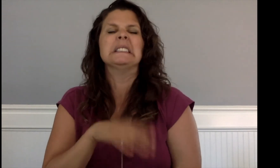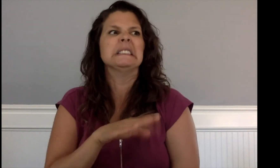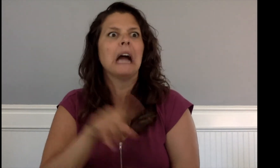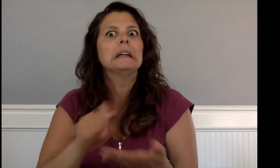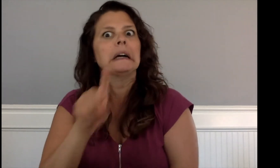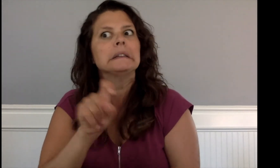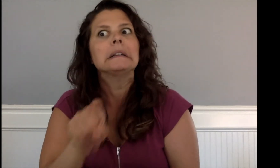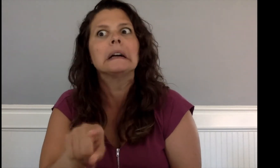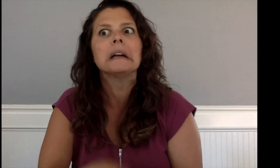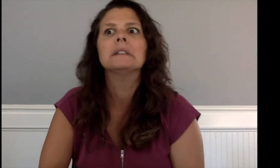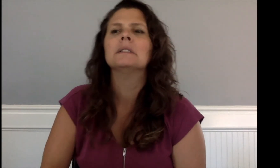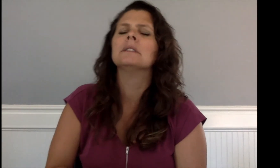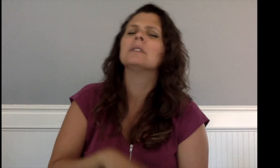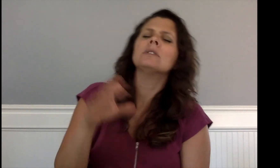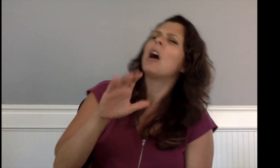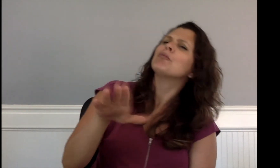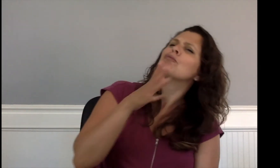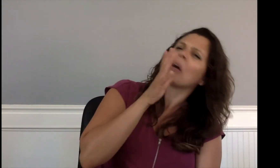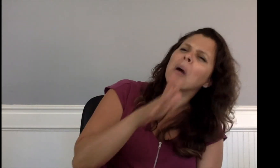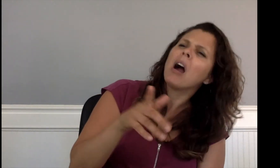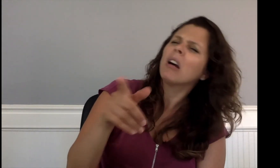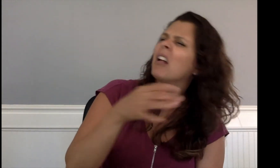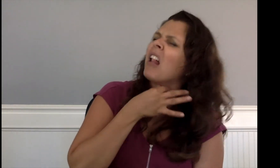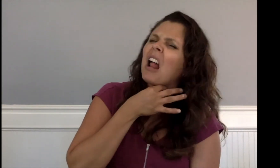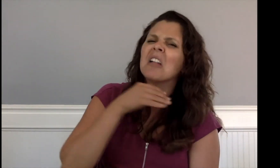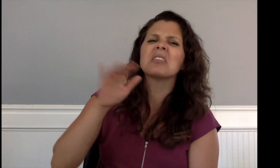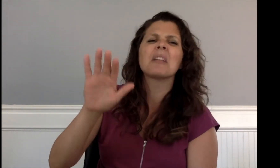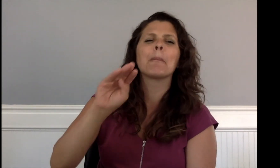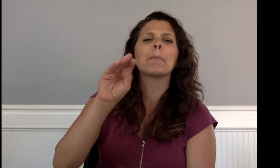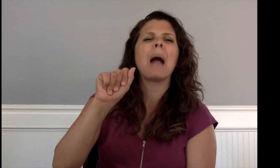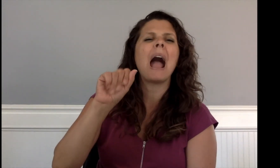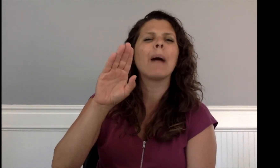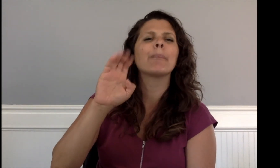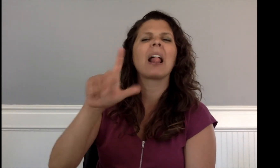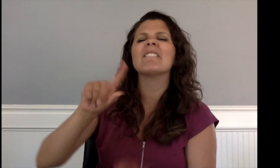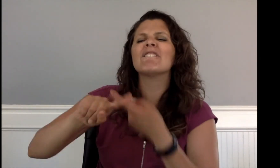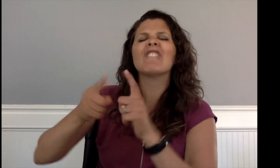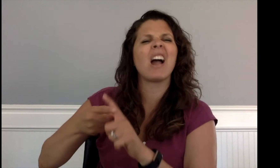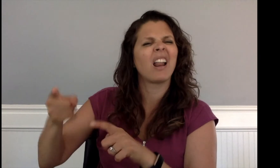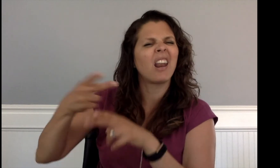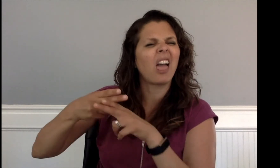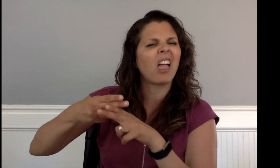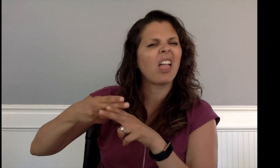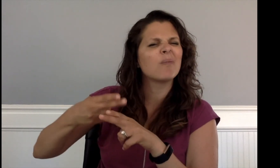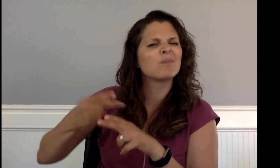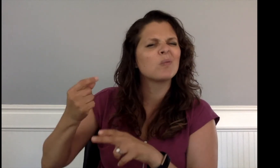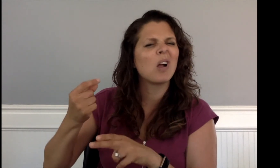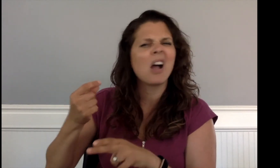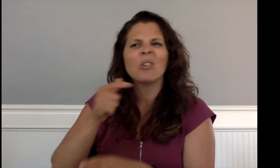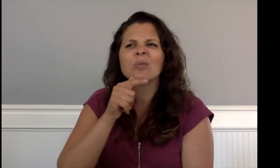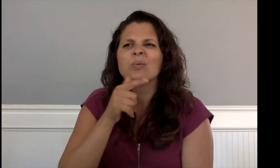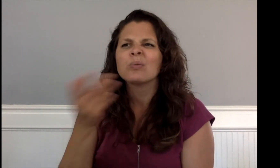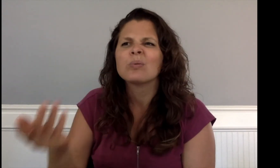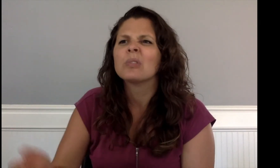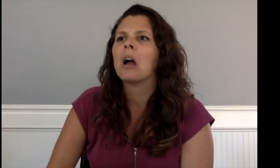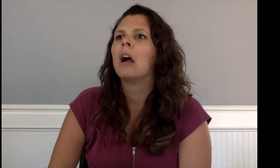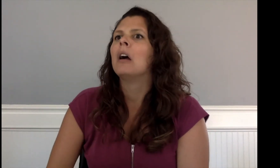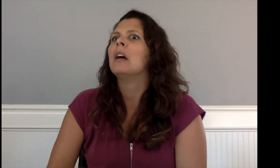and down on one foot. She urged Charlie to keep up his questioning. "Grandma, do you remember her name?" Charlie asked.